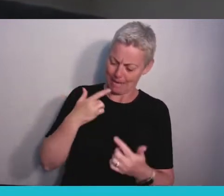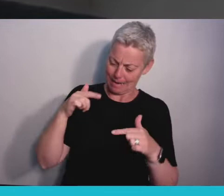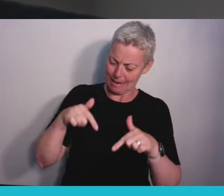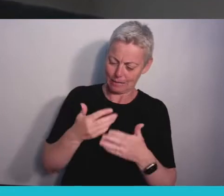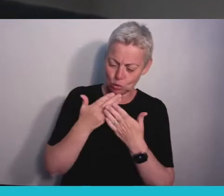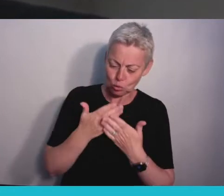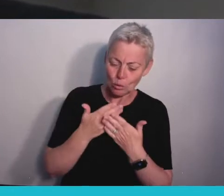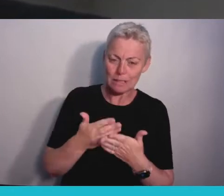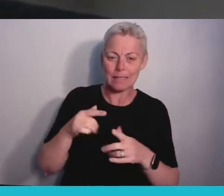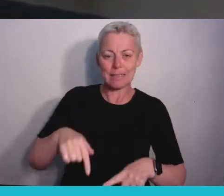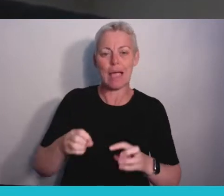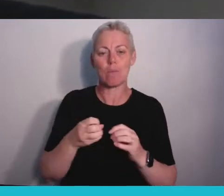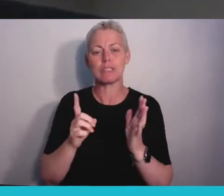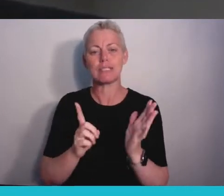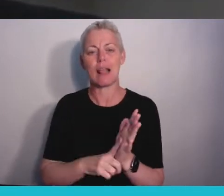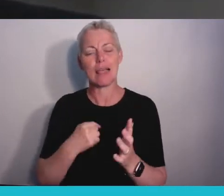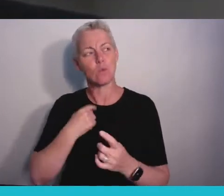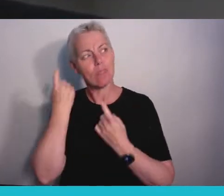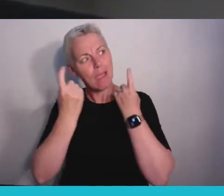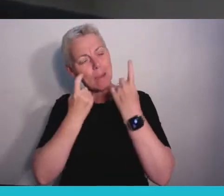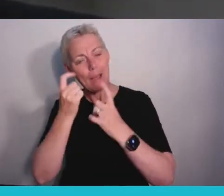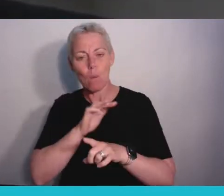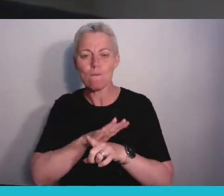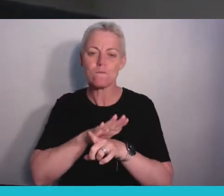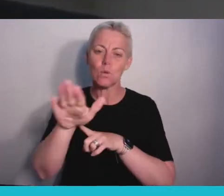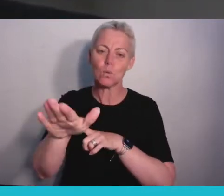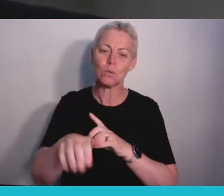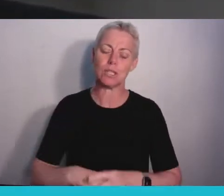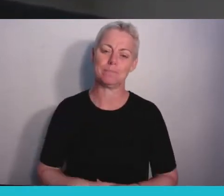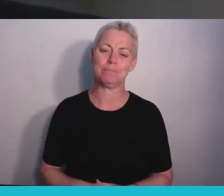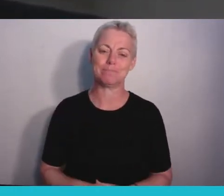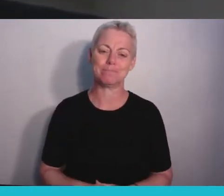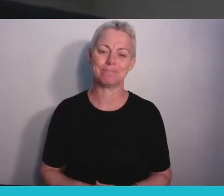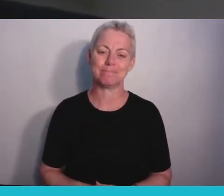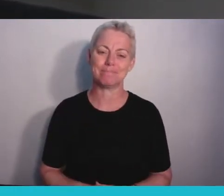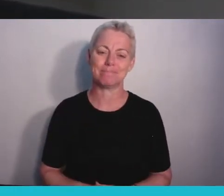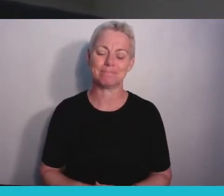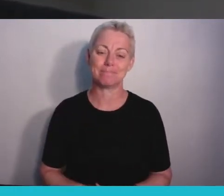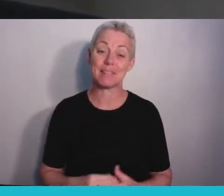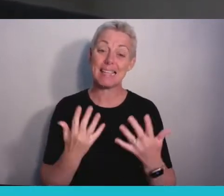Some 10,000 of our students, both undergraduate and postgraduate, are finishing their studies